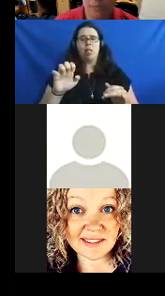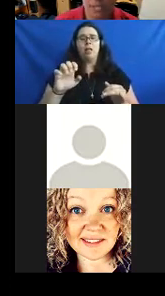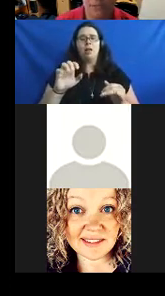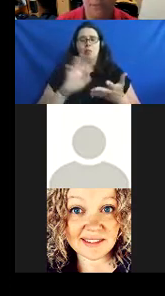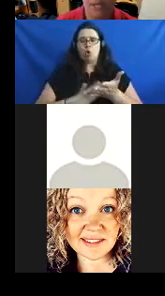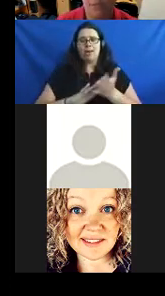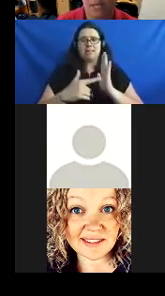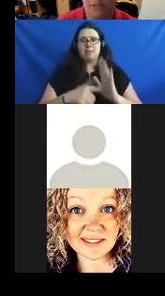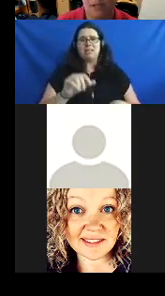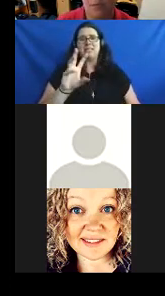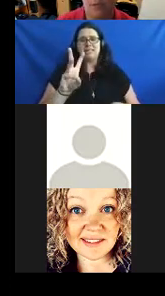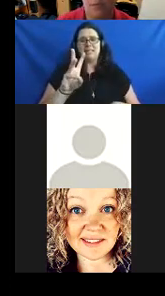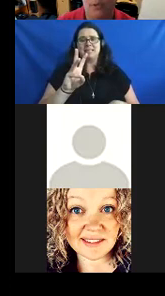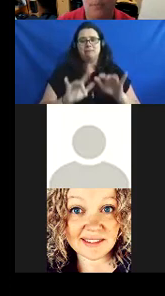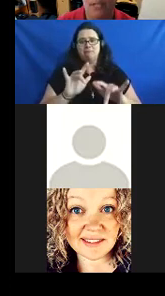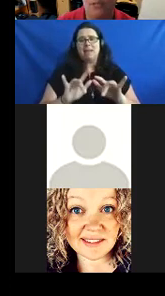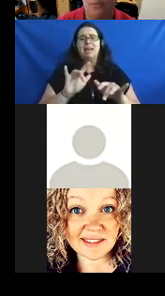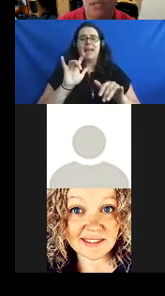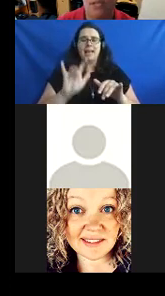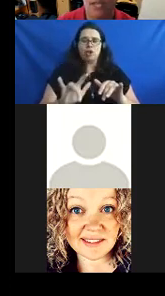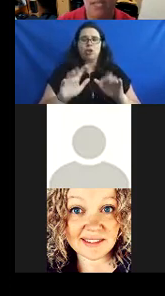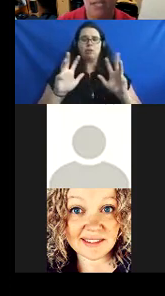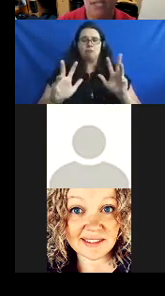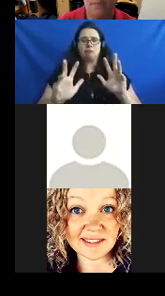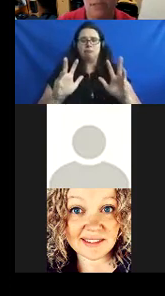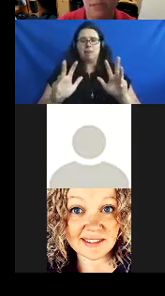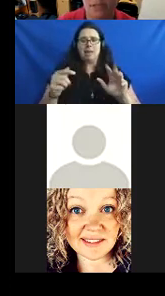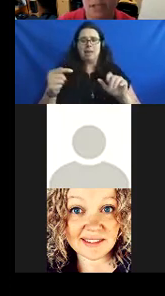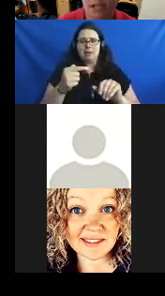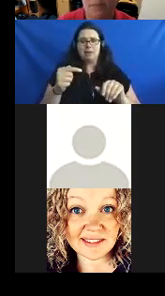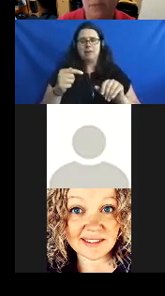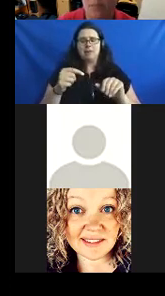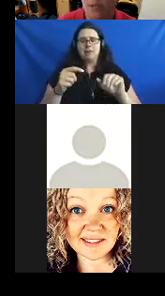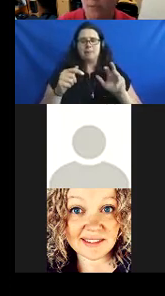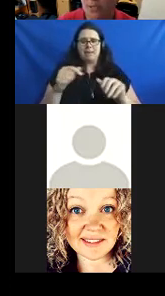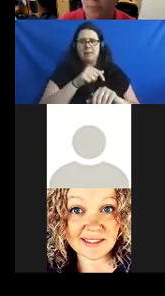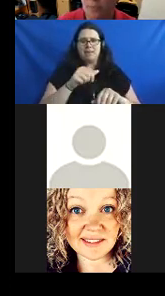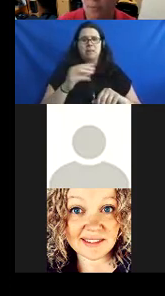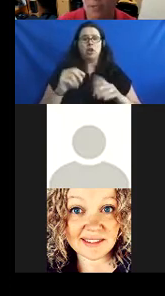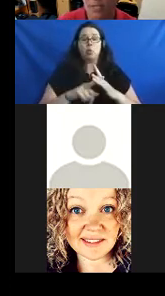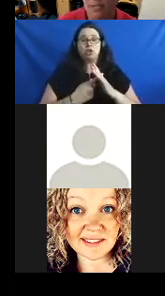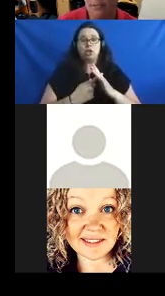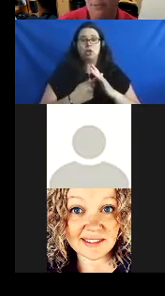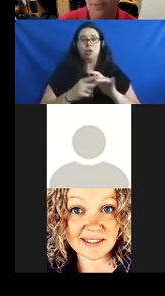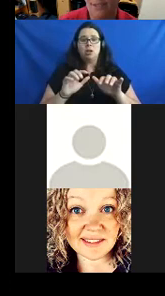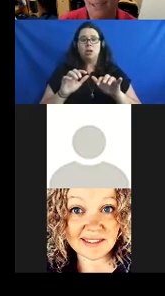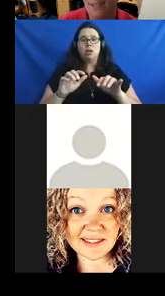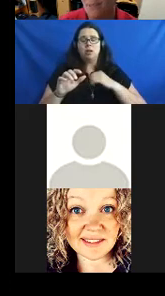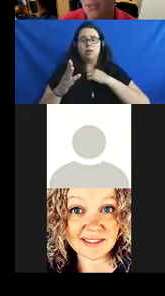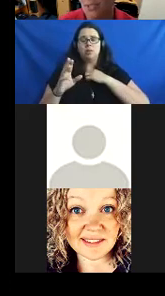ENTER AND BACK SPACE WHERE YOUR PINKIES WOULD BE. THE ORIGINAL BRAILLE LITE -- I AM NOT SURE THAT IS THE